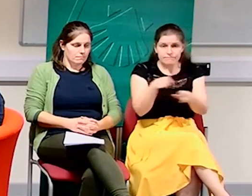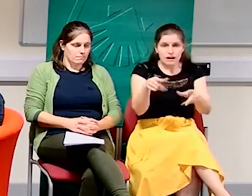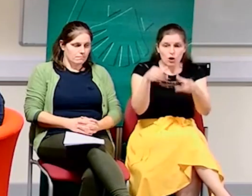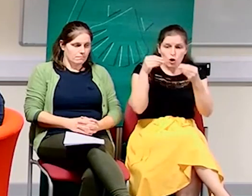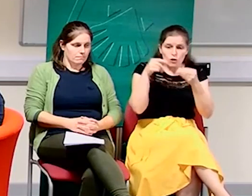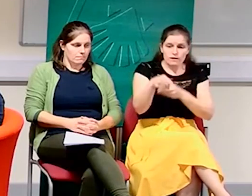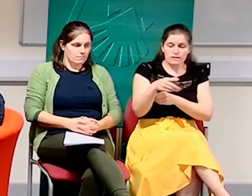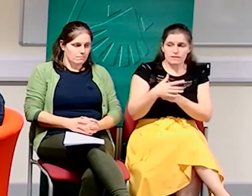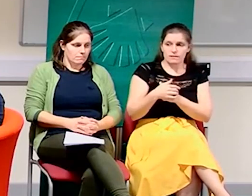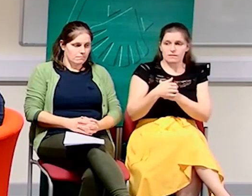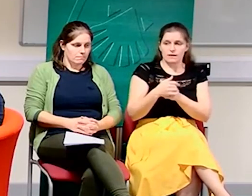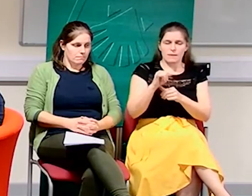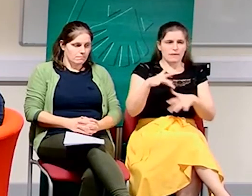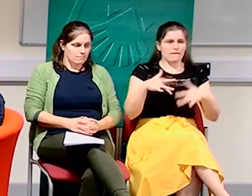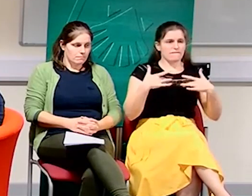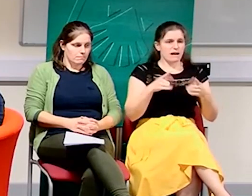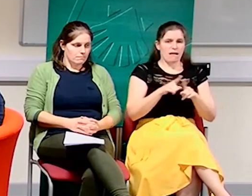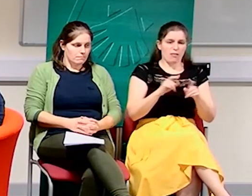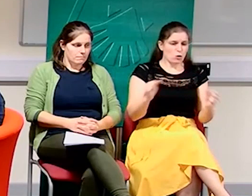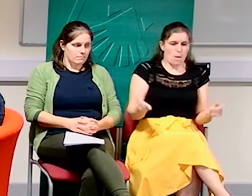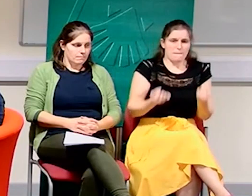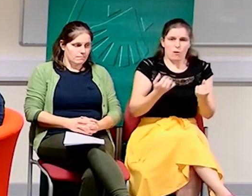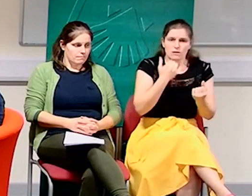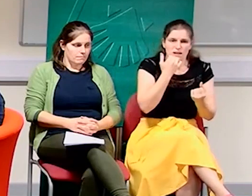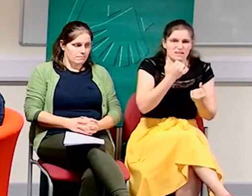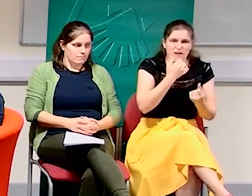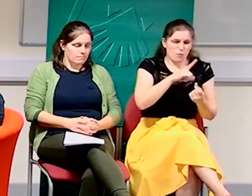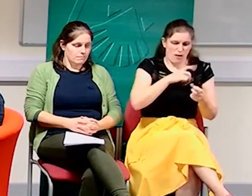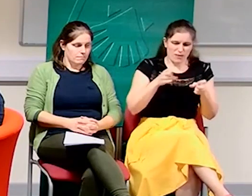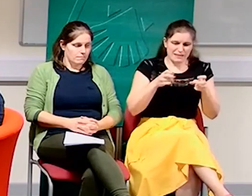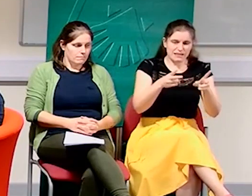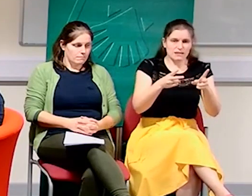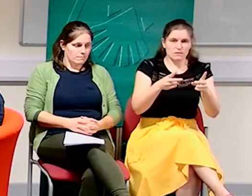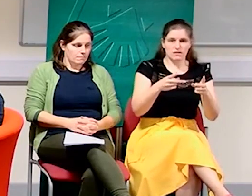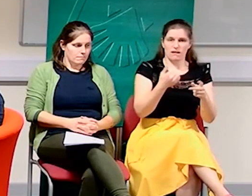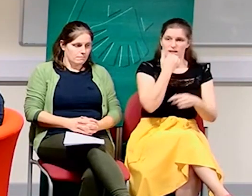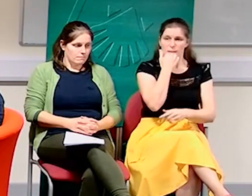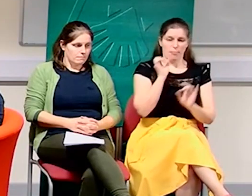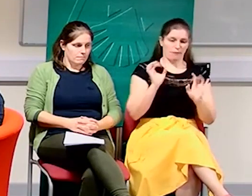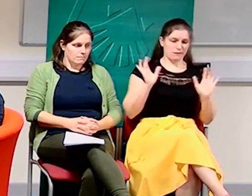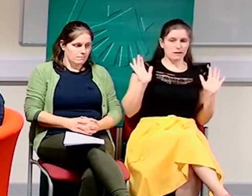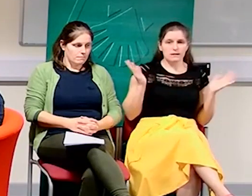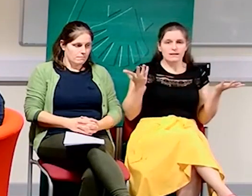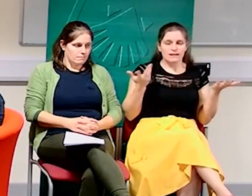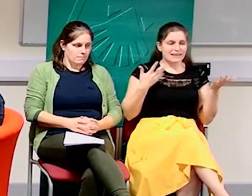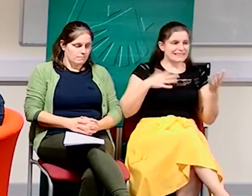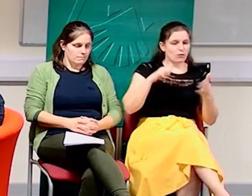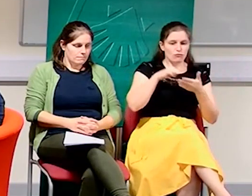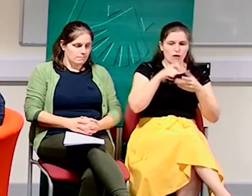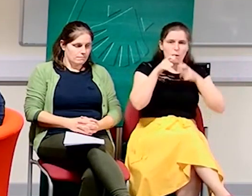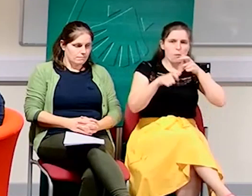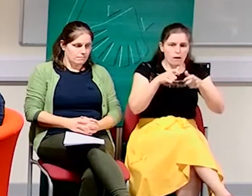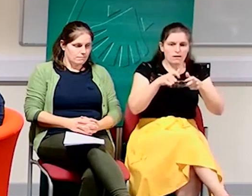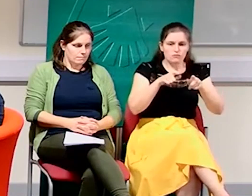may not feel empowered Enough by the system to um to to to put the support that the families